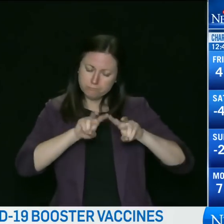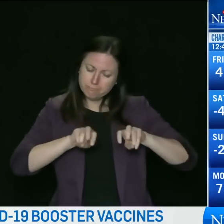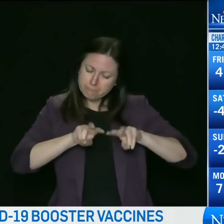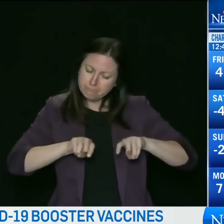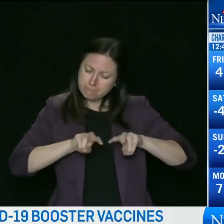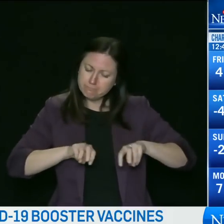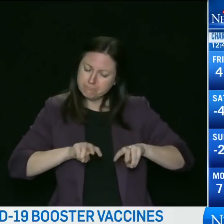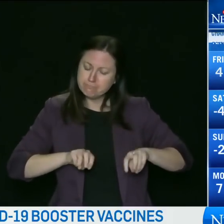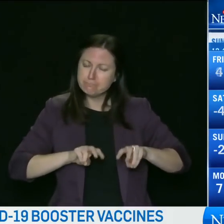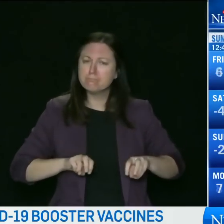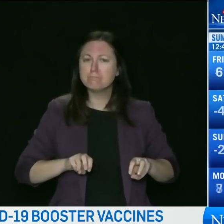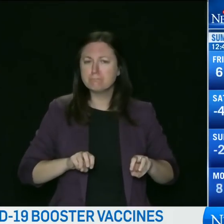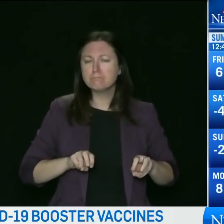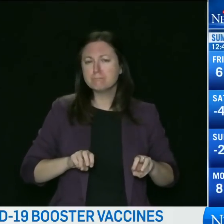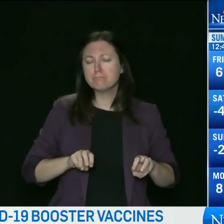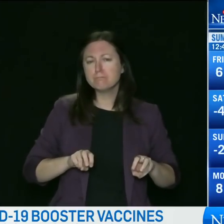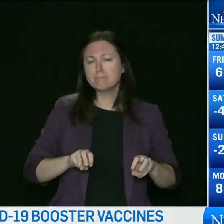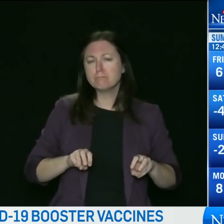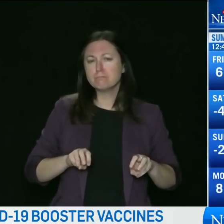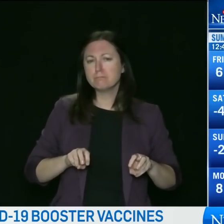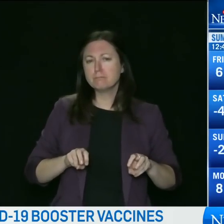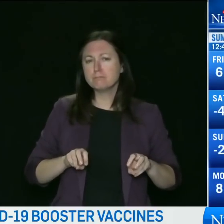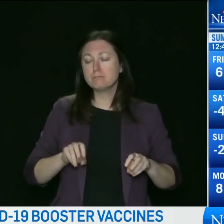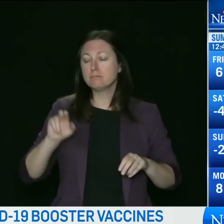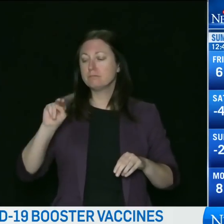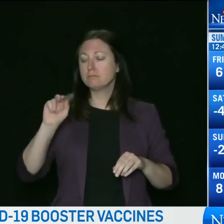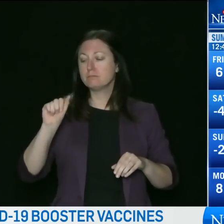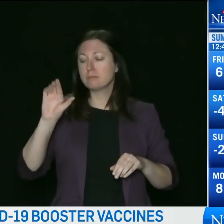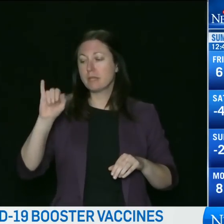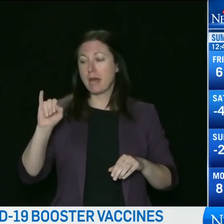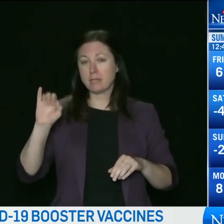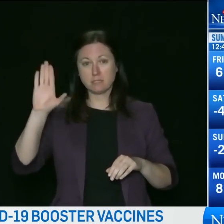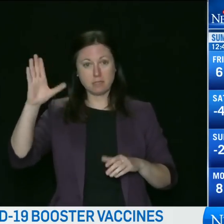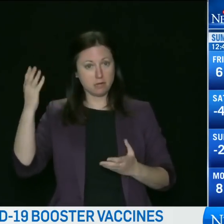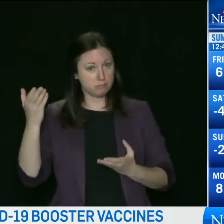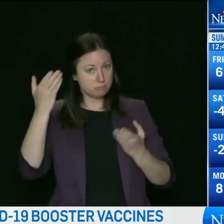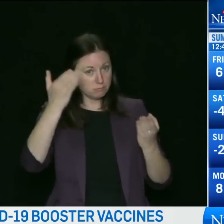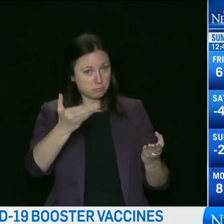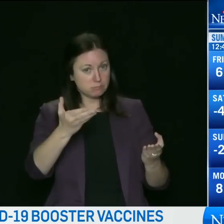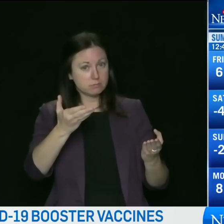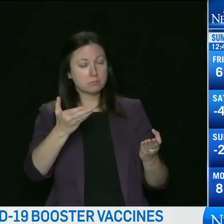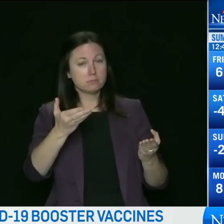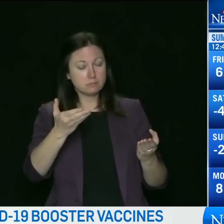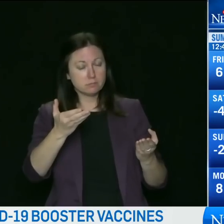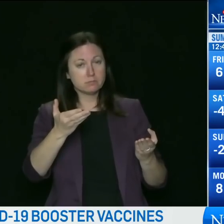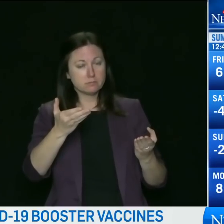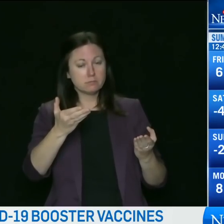GOOD CONVERSATIONS.